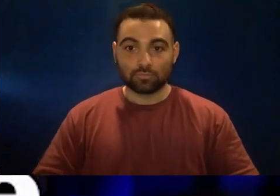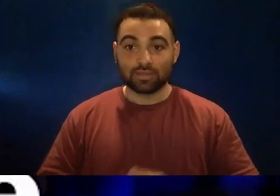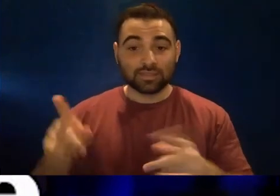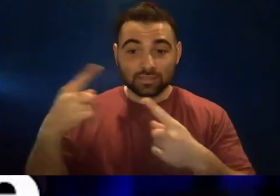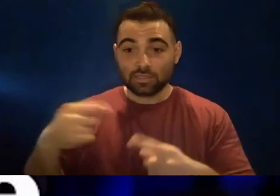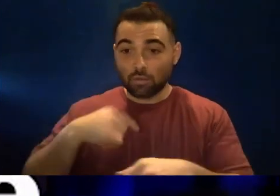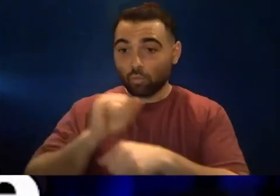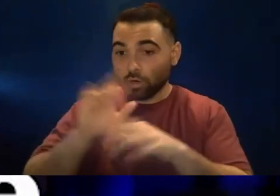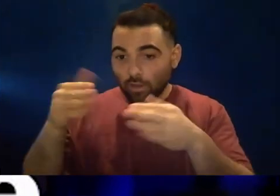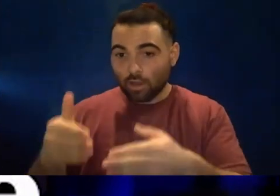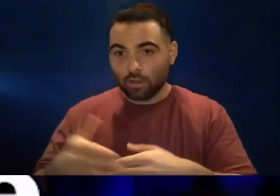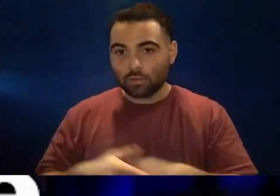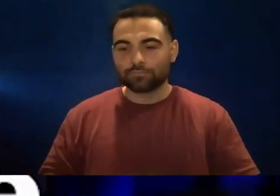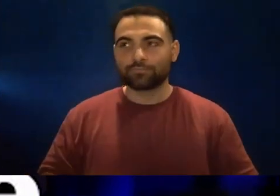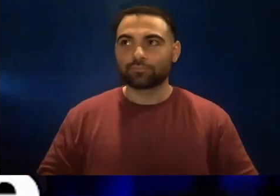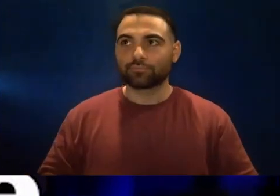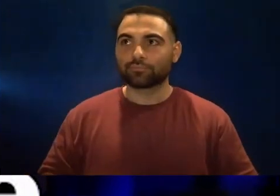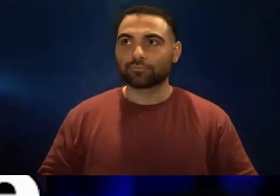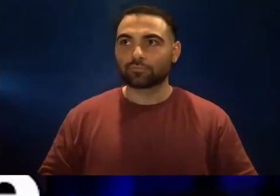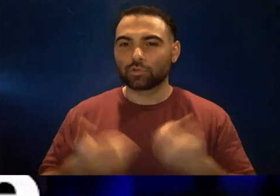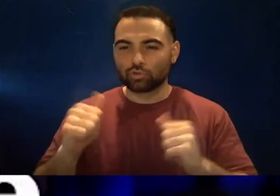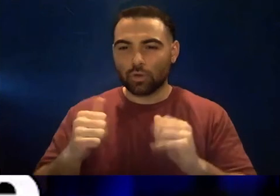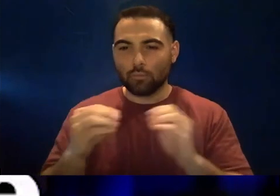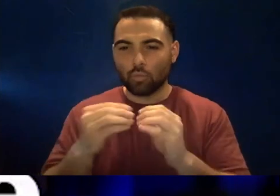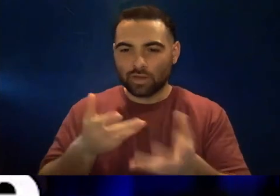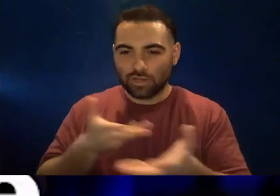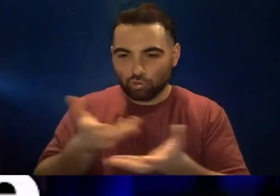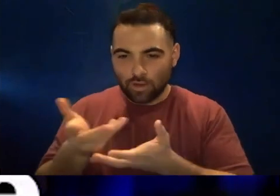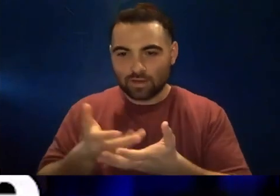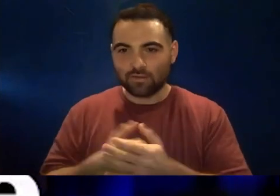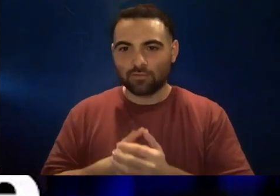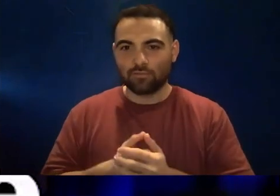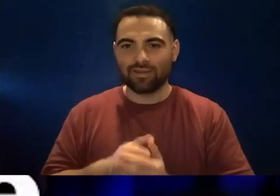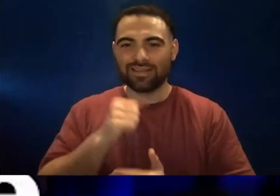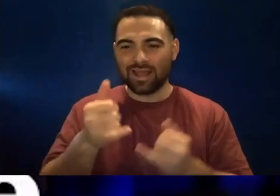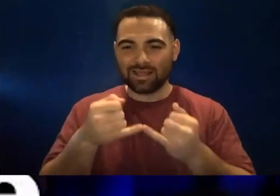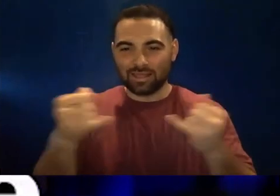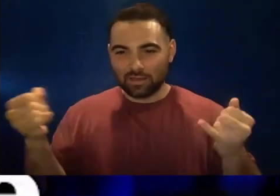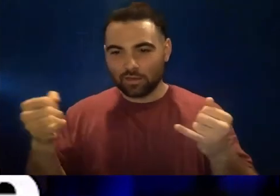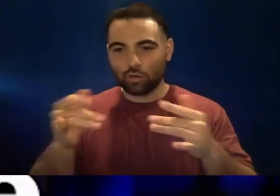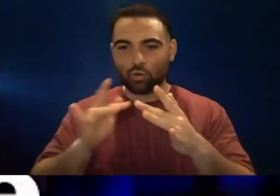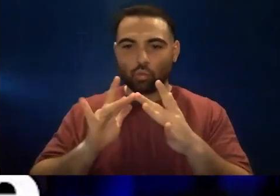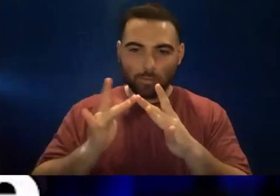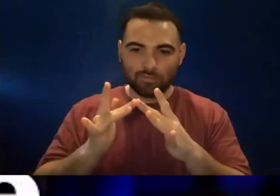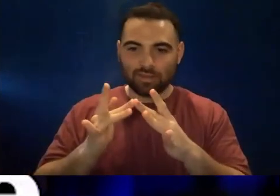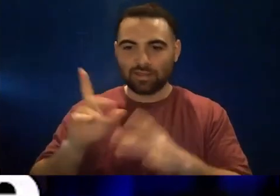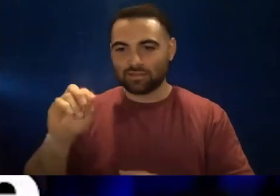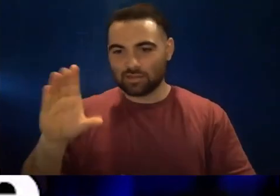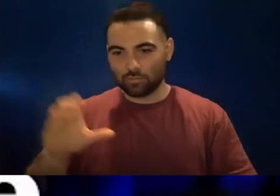have been trying to work on interactive non-linear web-based documentary works.